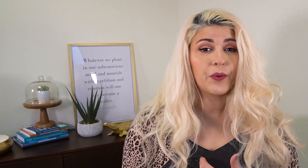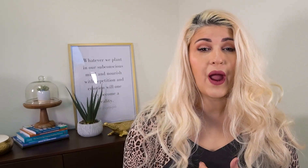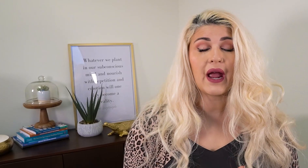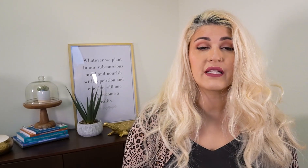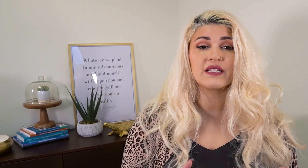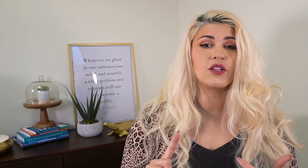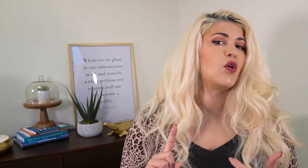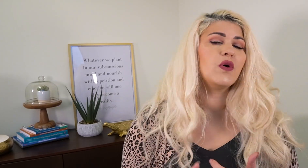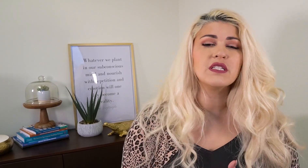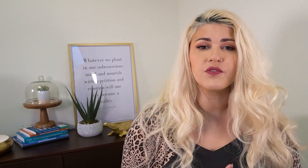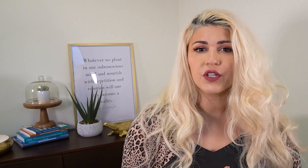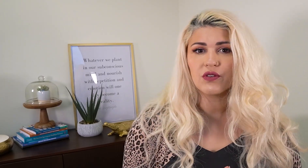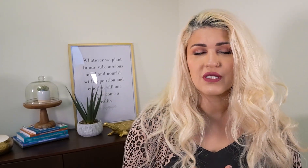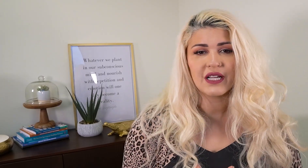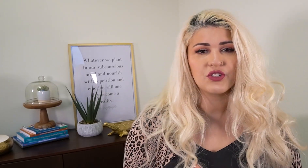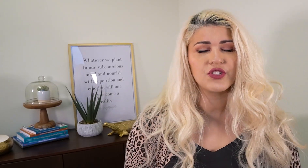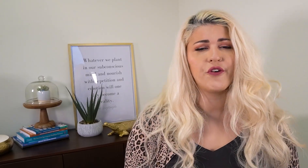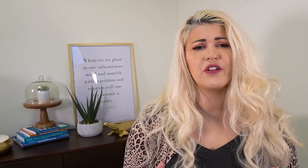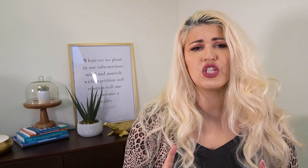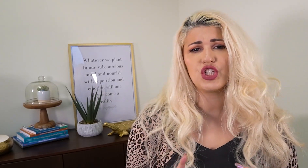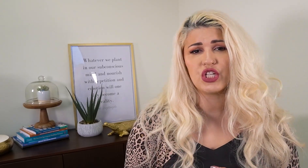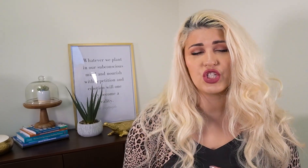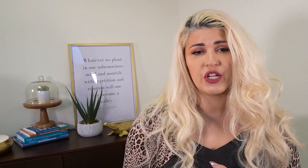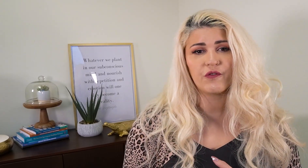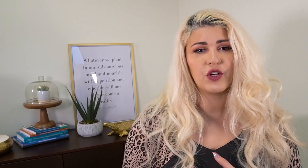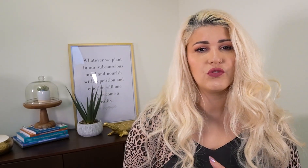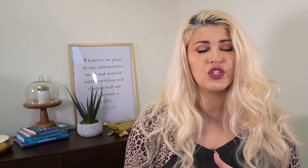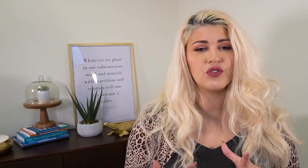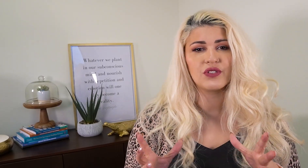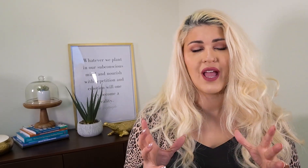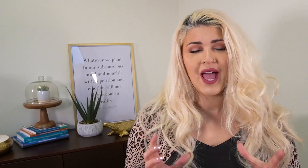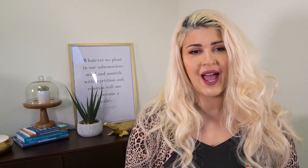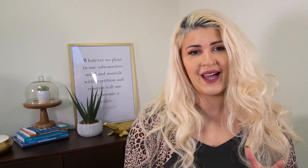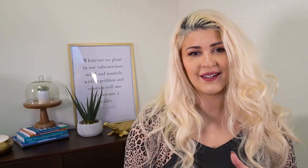quizzes for you to test yourself in, a cheat sheet for you to use at a glance.